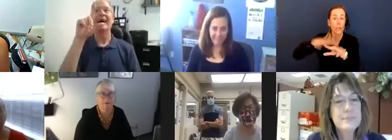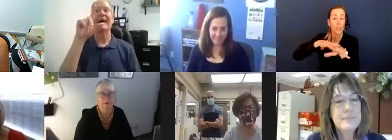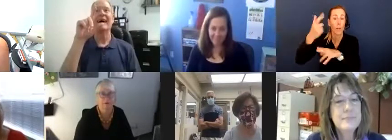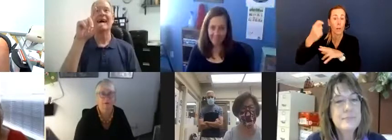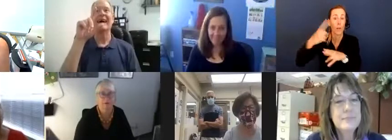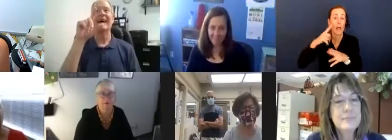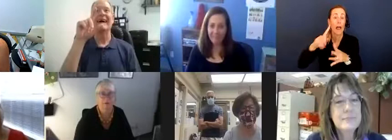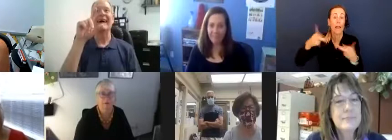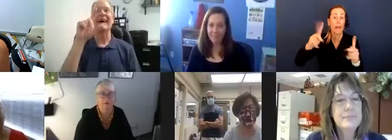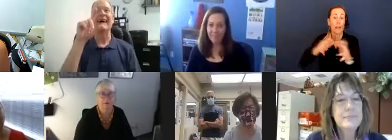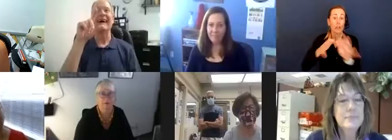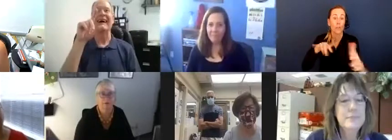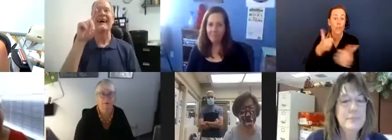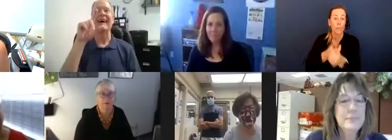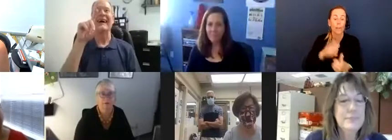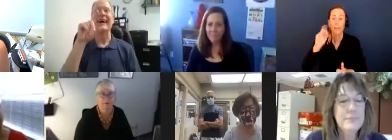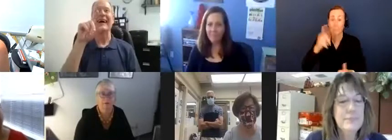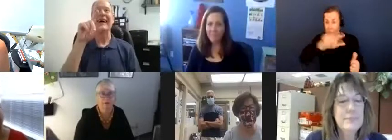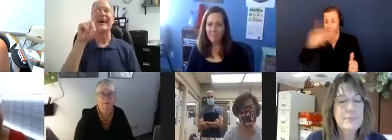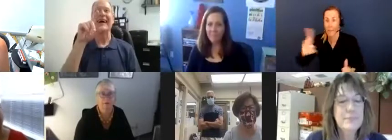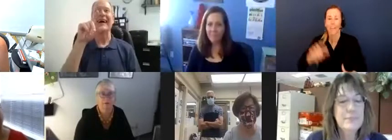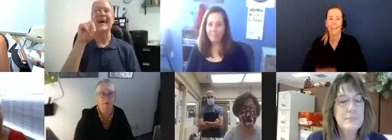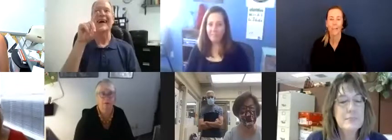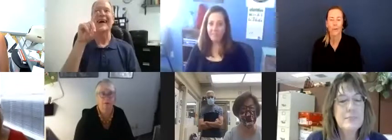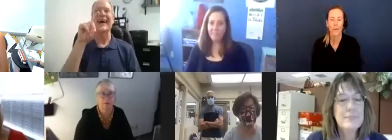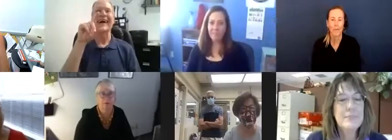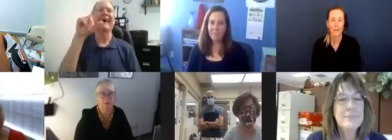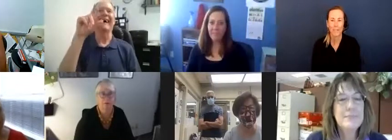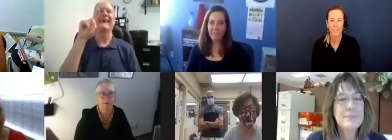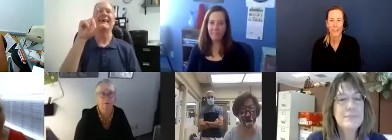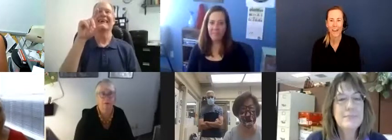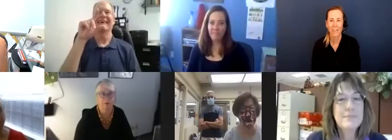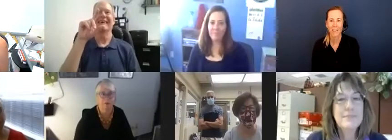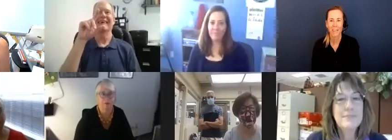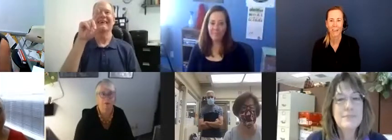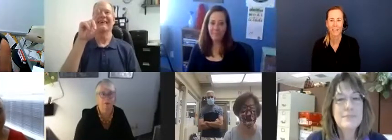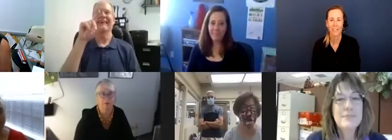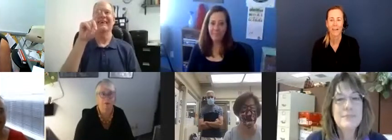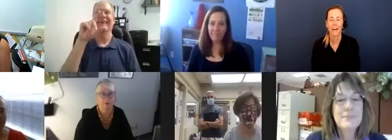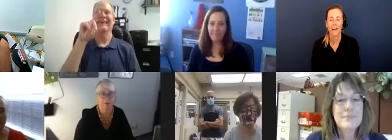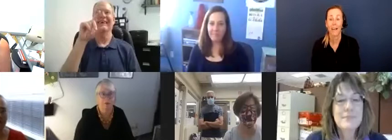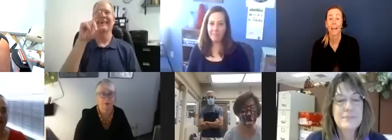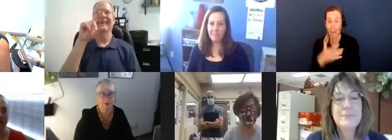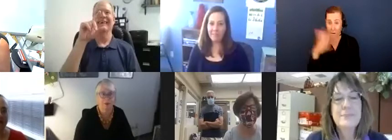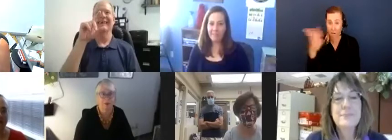Interpreter (interrupted): Wait, let the interpreter catch up to what was being said. Okay, ready!